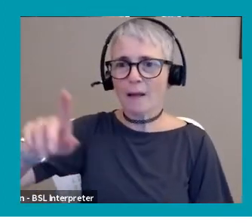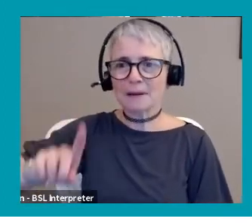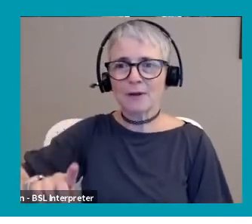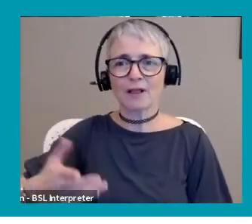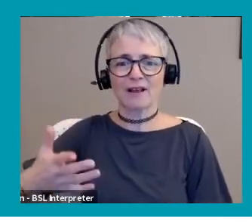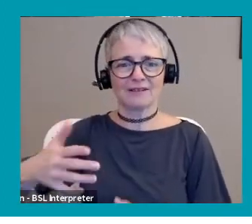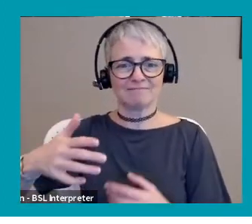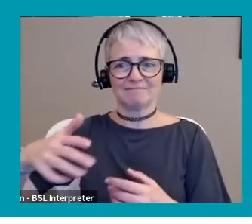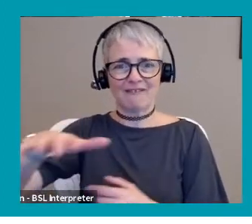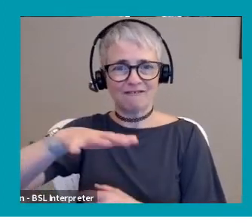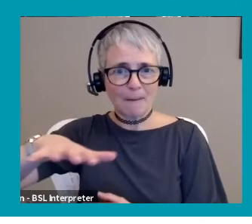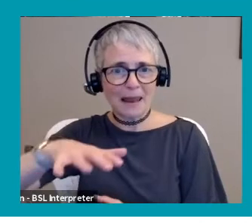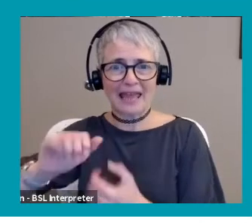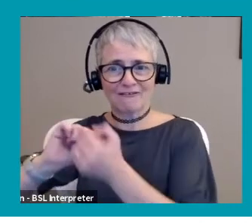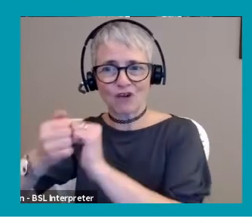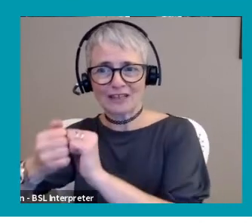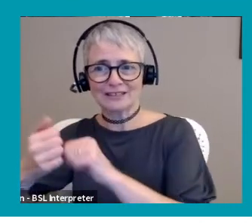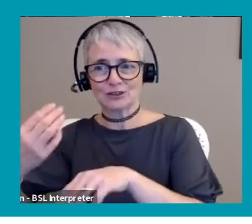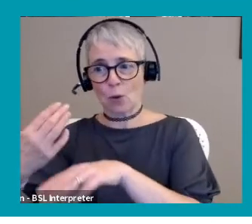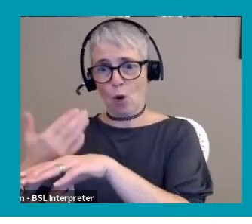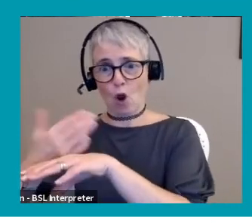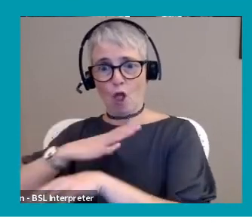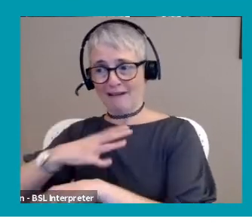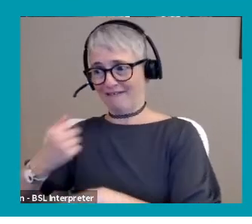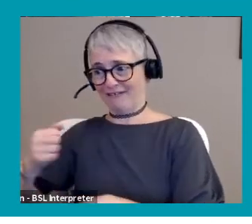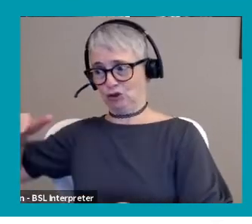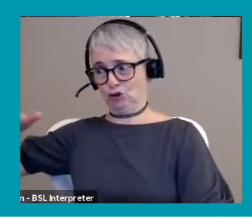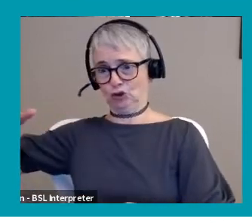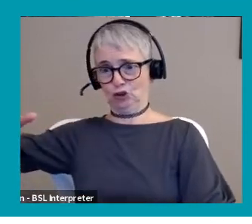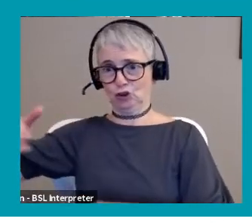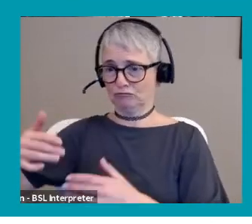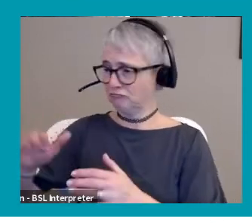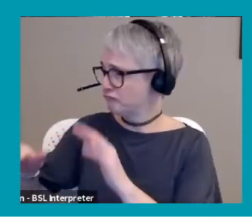friends and work colleagues, you would be surprised what networks they have.